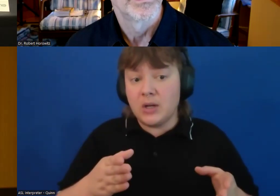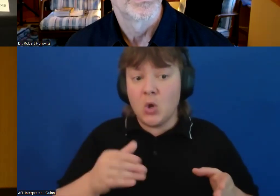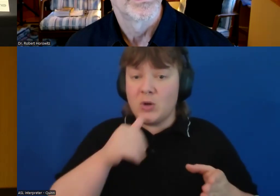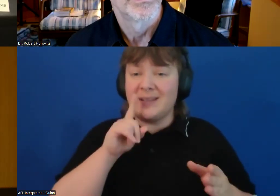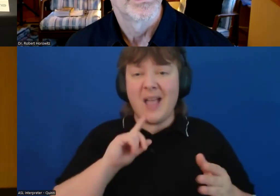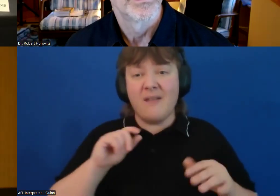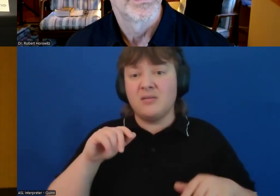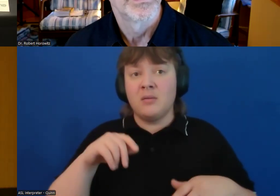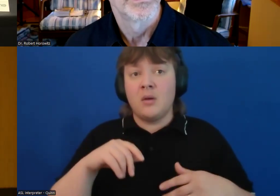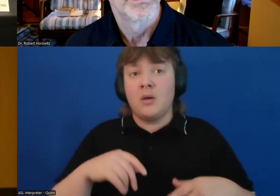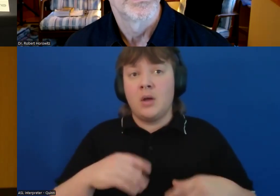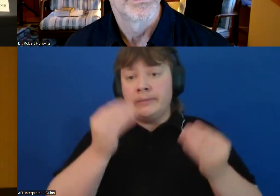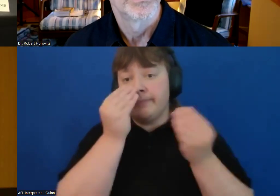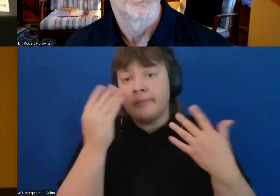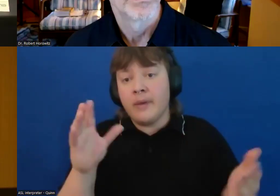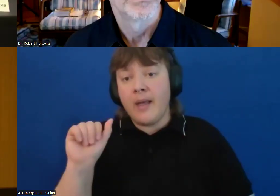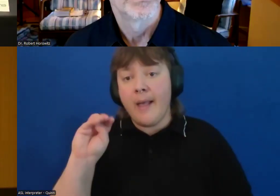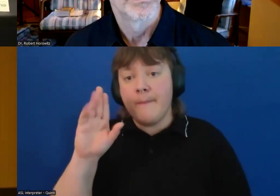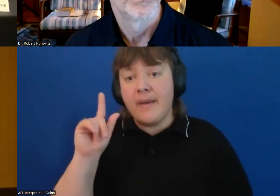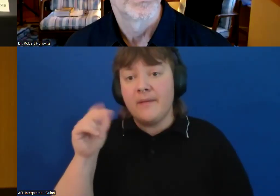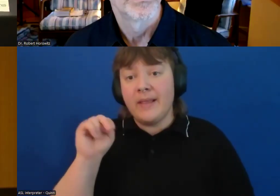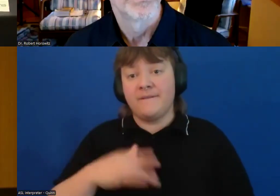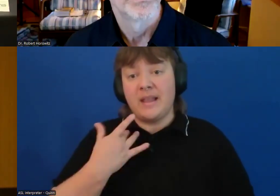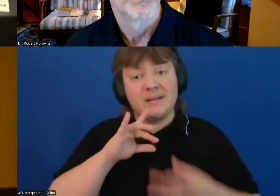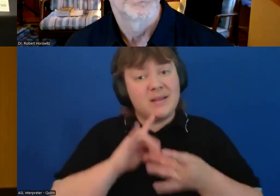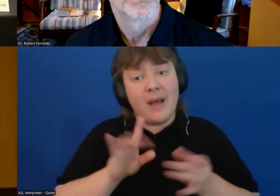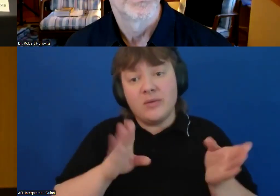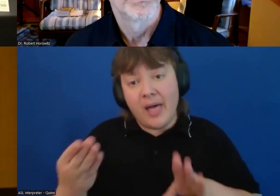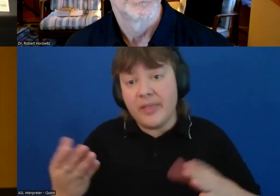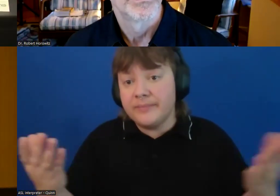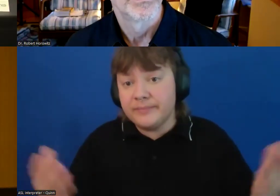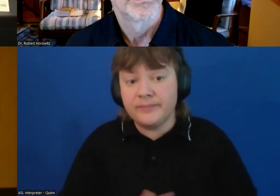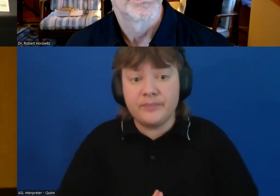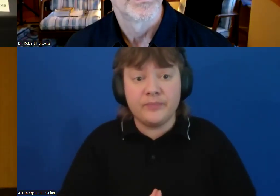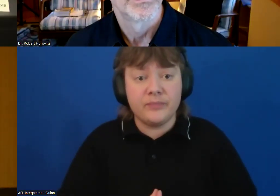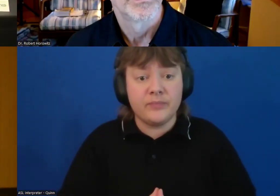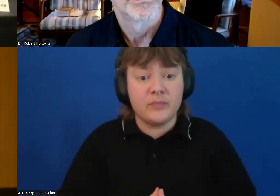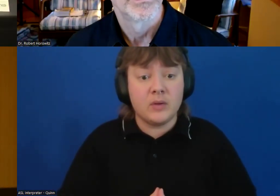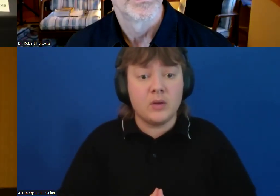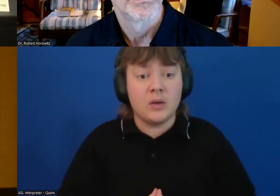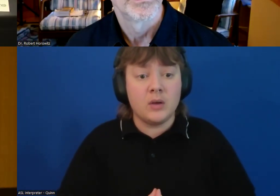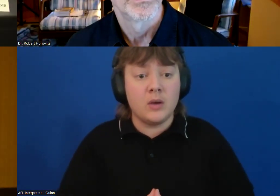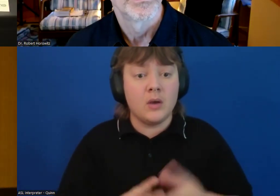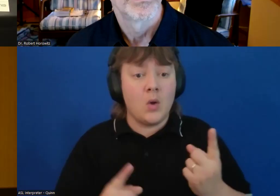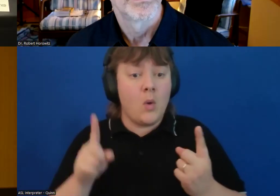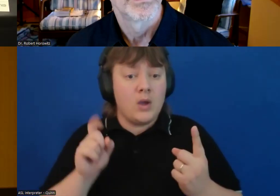feelings about death. Yep. Just on that. Janelle, do we have a question? Yes, we have quite a few.